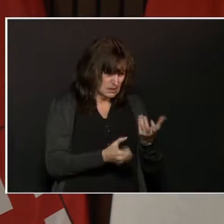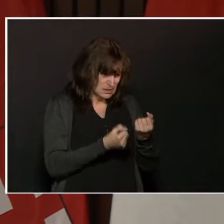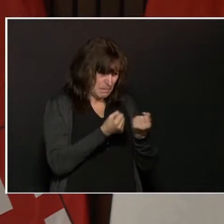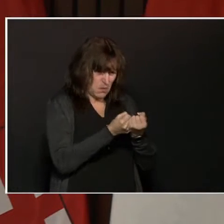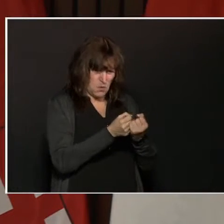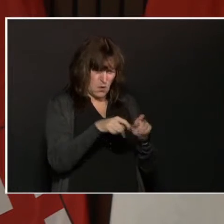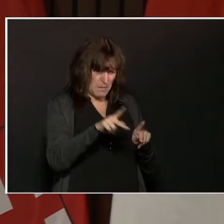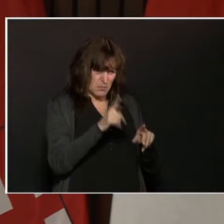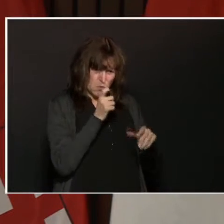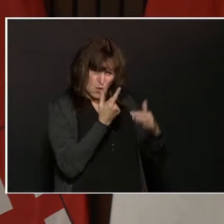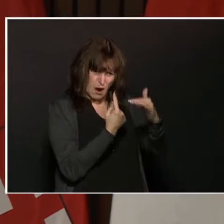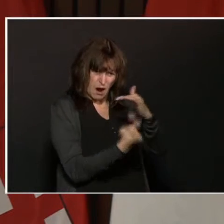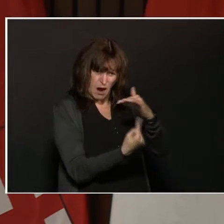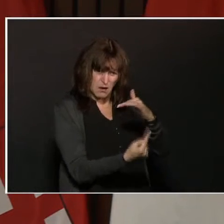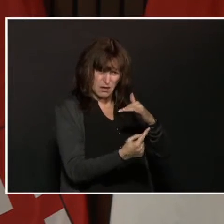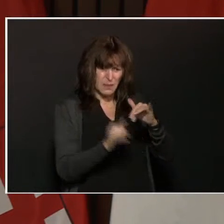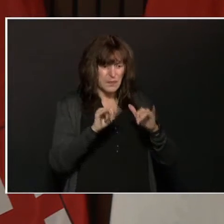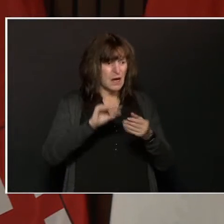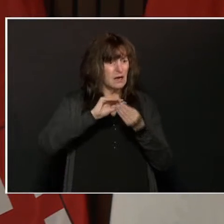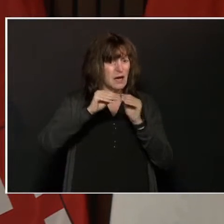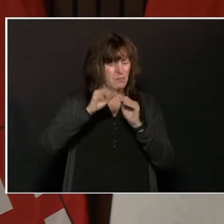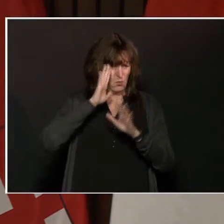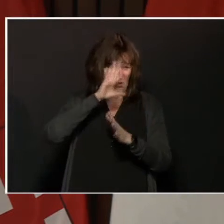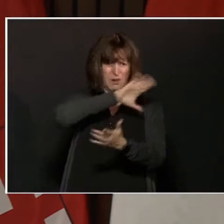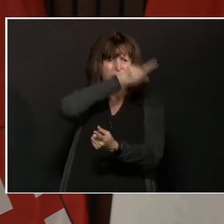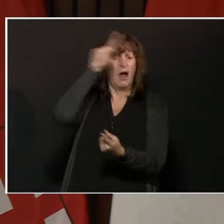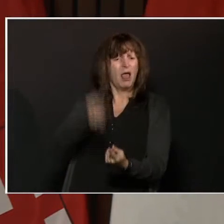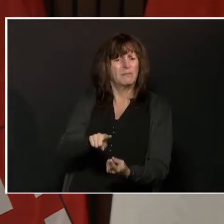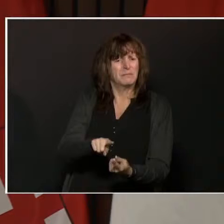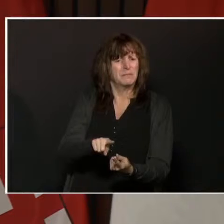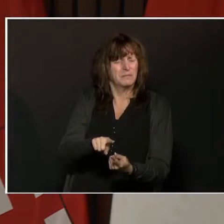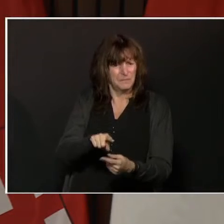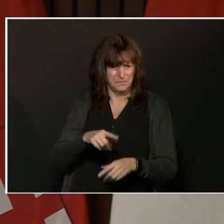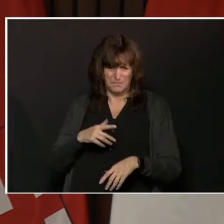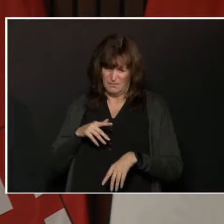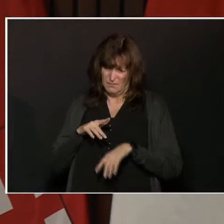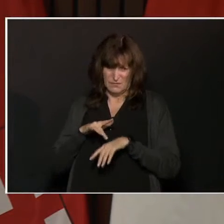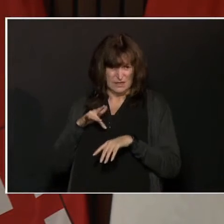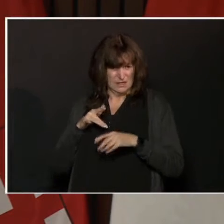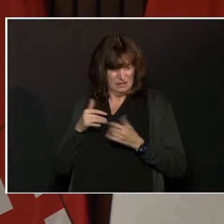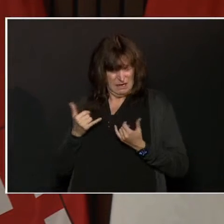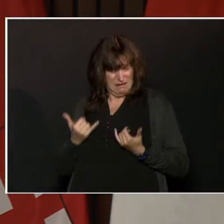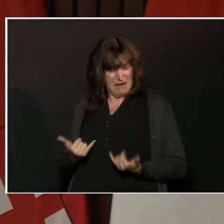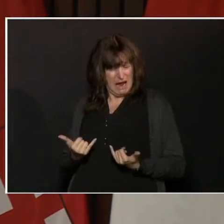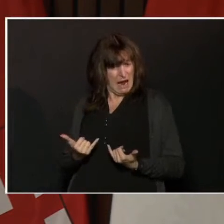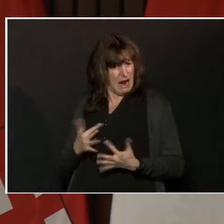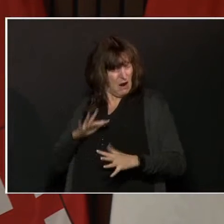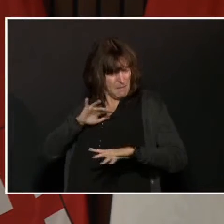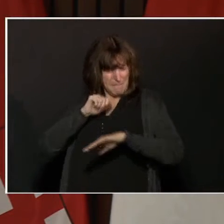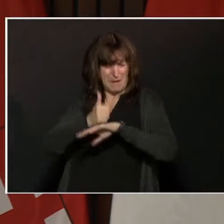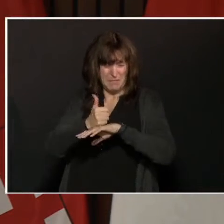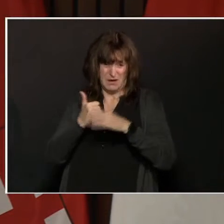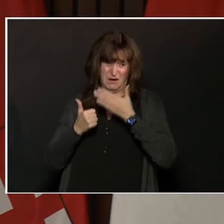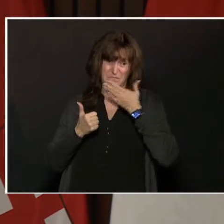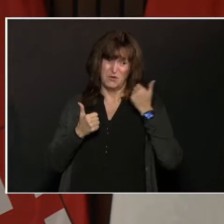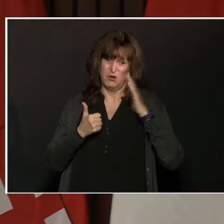SUCH AS PERSONAL SUPPORT WORKERS AND AND MULTI-GENERATIONAL HOUSING THAT AND MULTI-GENERATIONAL HOUSING THAT LEAD AND MULTI-GENERATIONAL HOUSING THAT LEAD TO AND MULTI-GENERATIONAL HOUSING THAT LEAD TO HIGHER